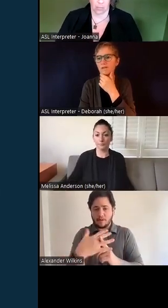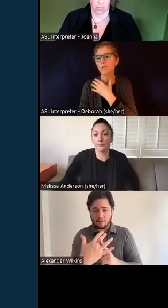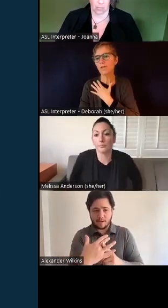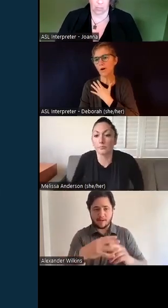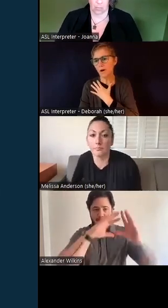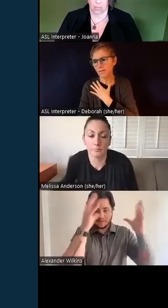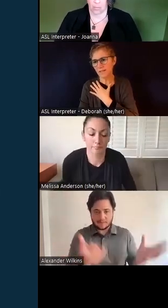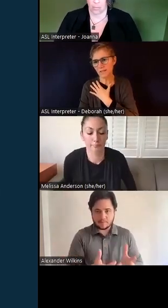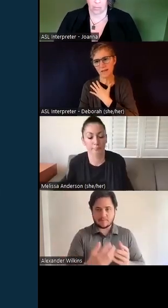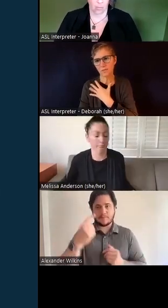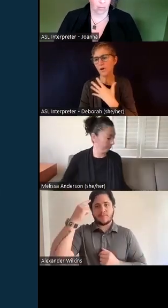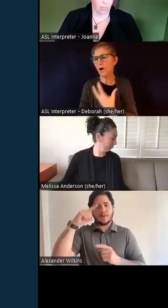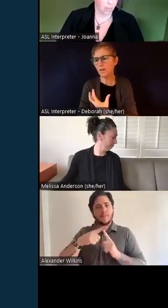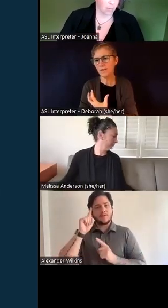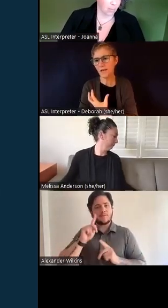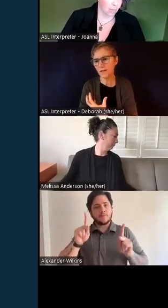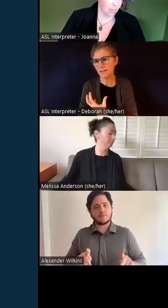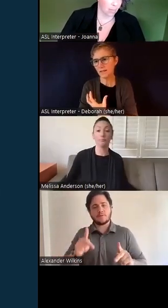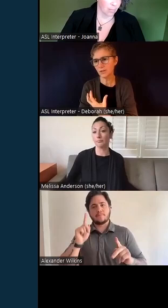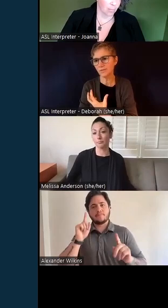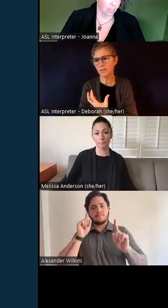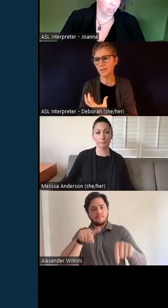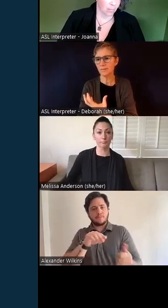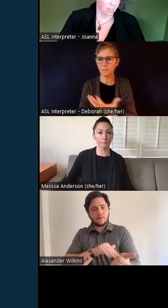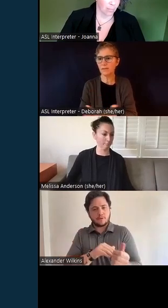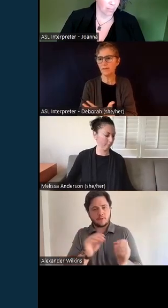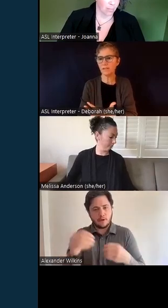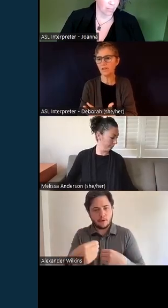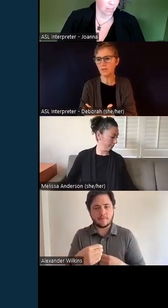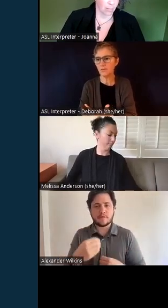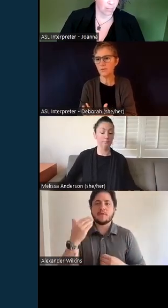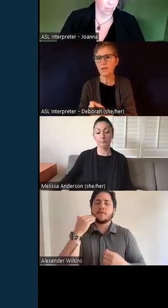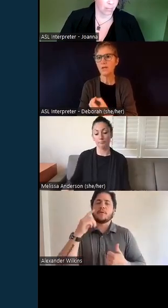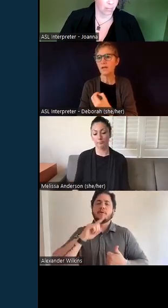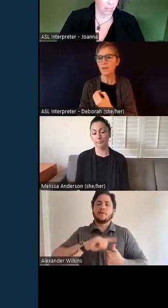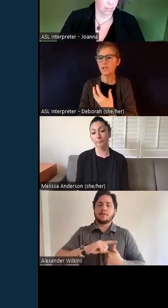So with all of this said, with all of this context we've just conveyed to you, imagine